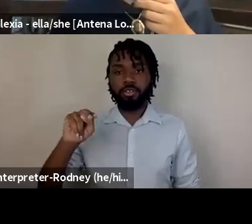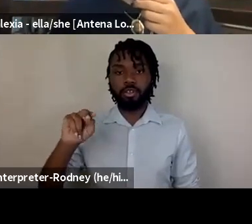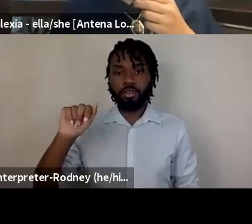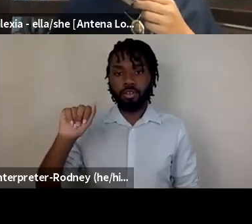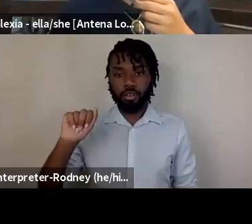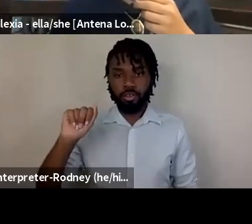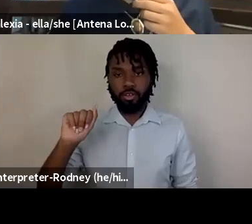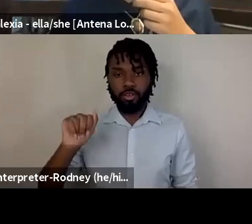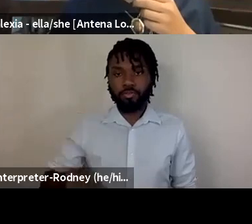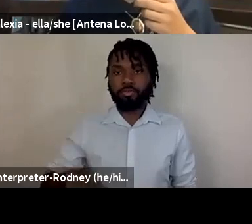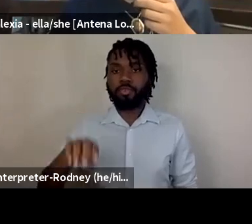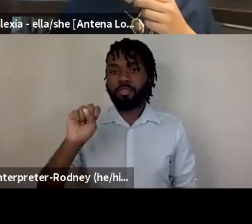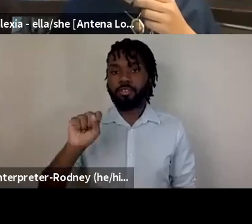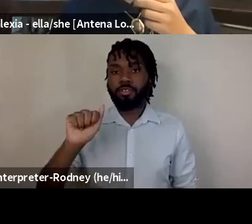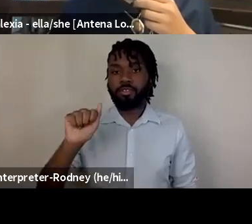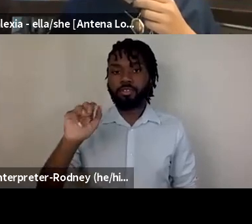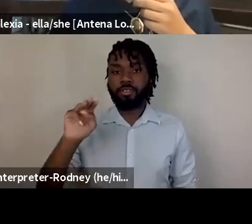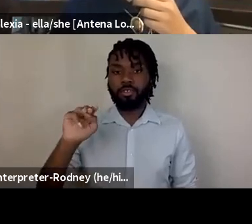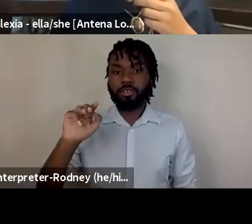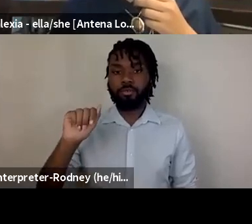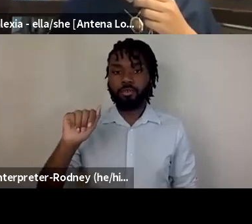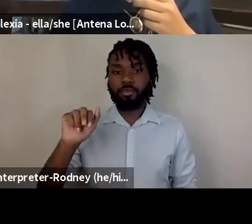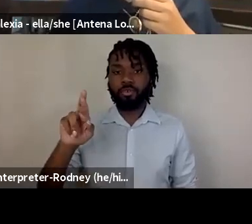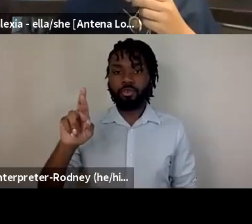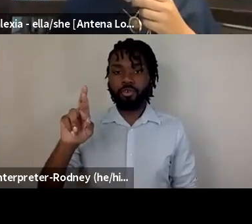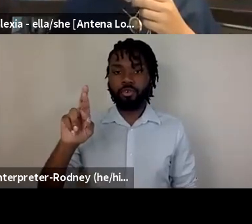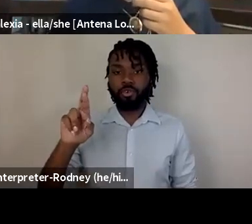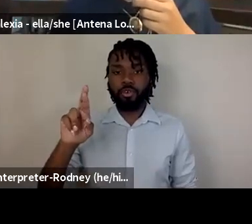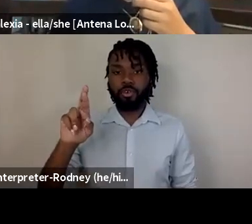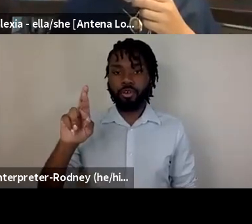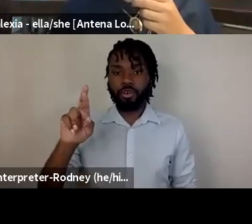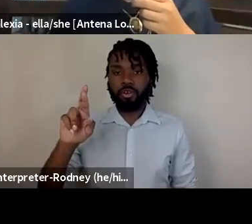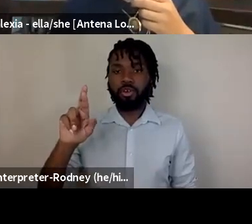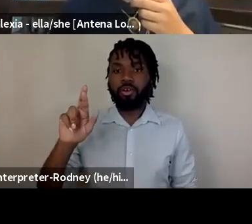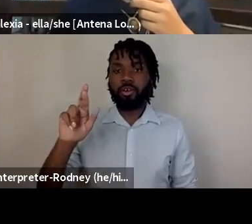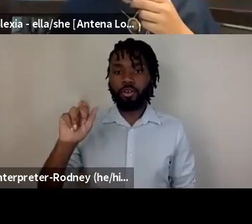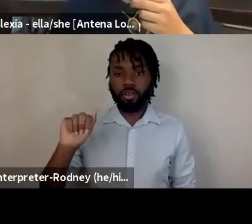Samarasinha, S-A-M-A-R-A-S-I-N-H-A.